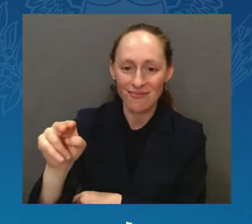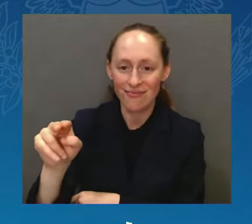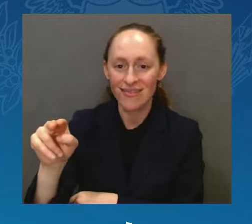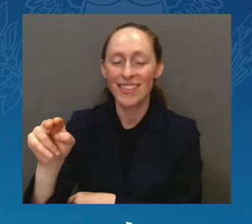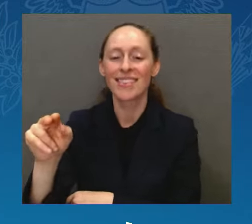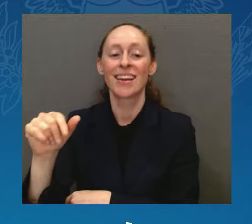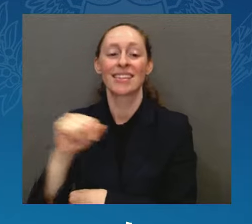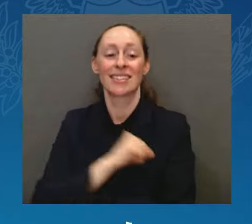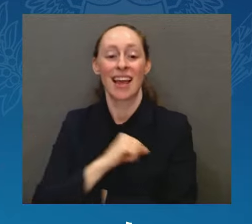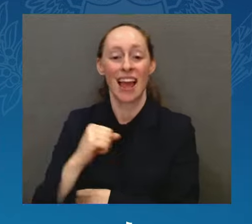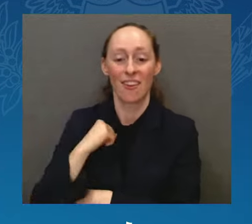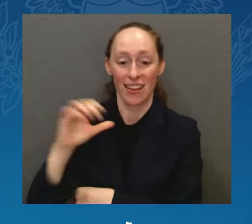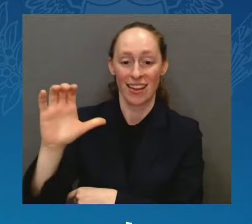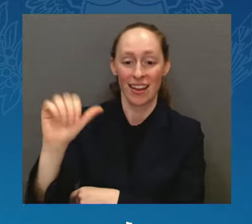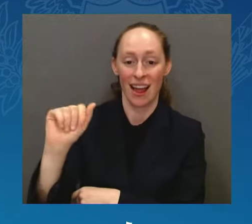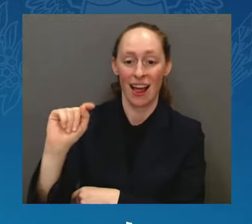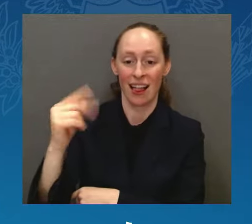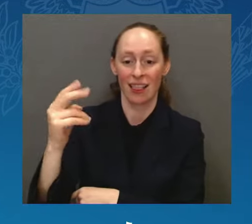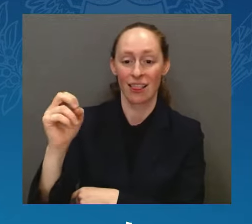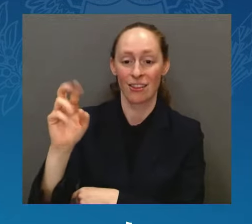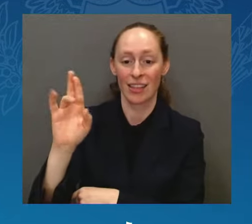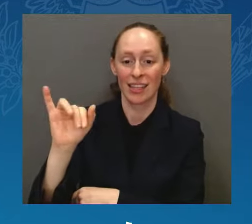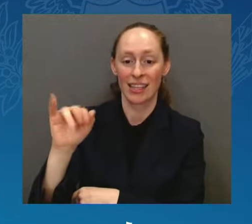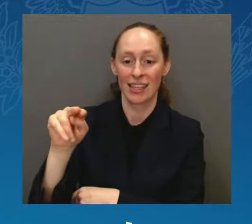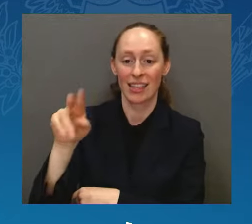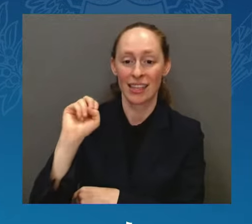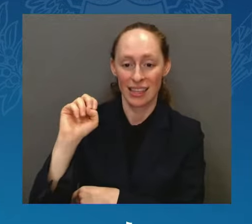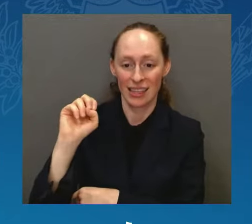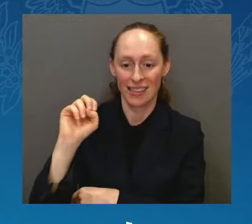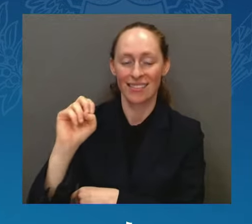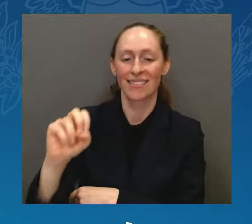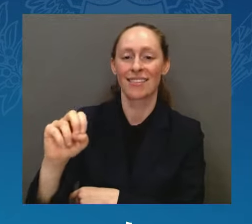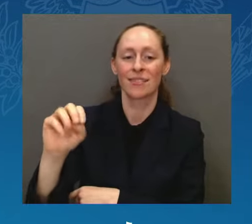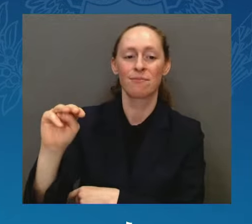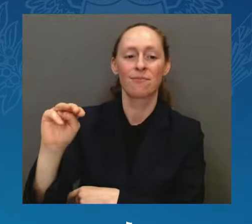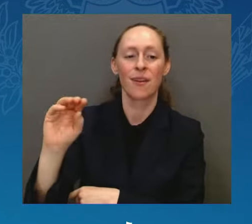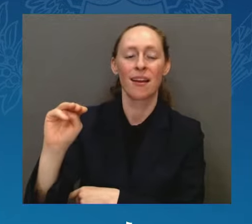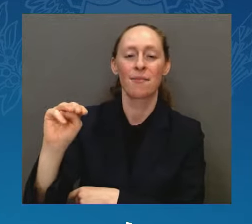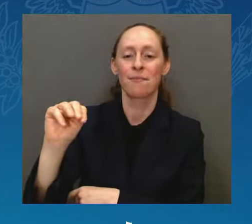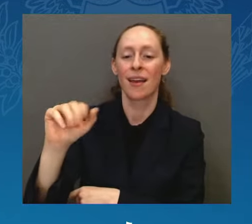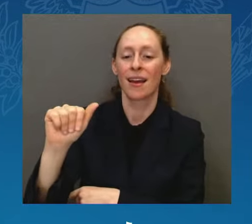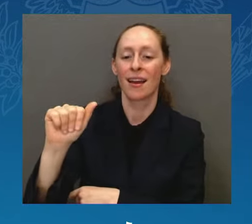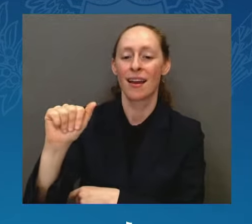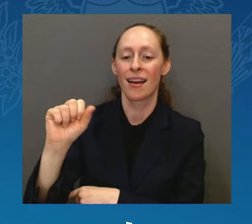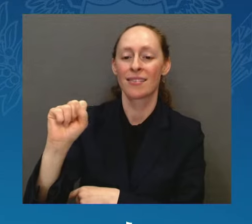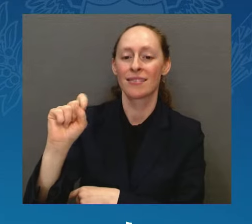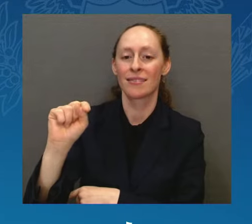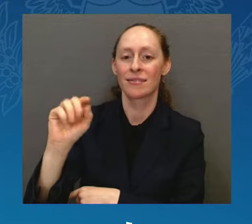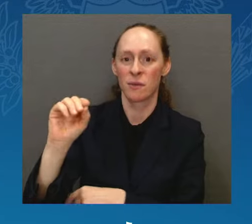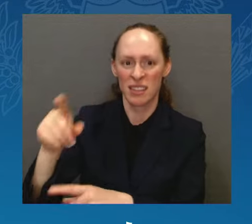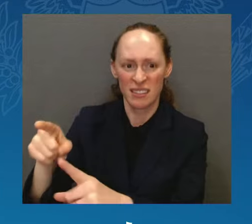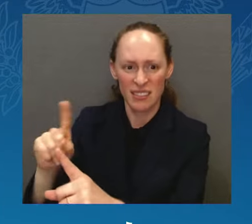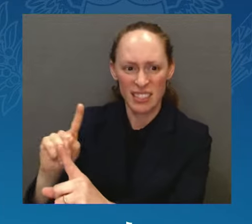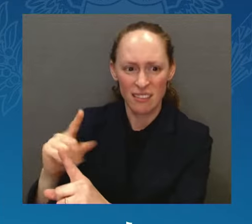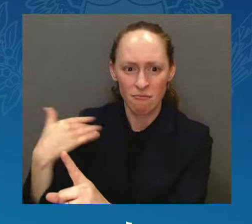And to all of you, to everyone here, I say thank you for all you do, including, of course, the members of our administration